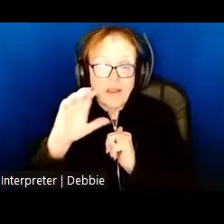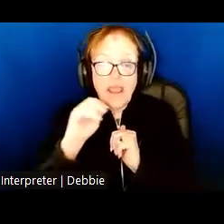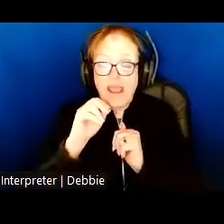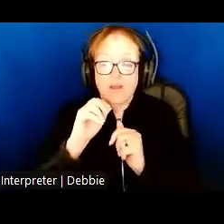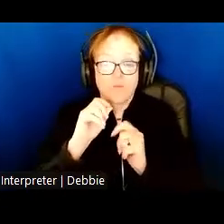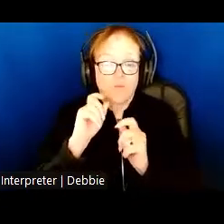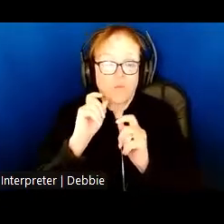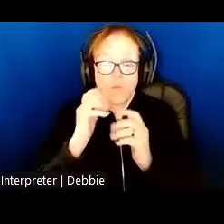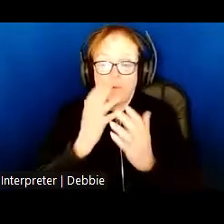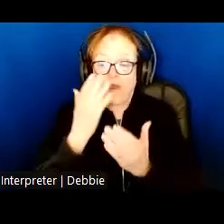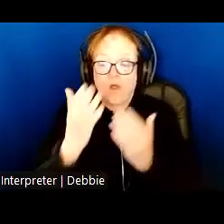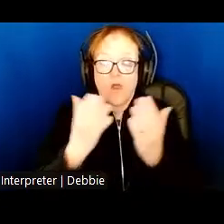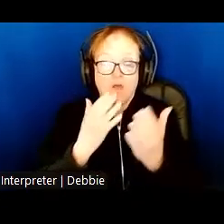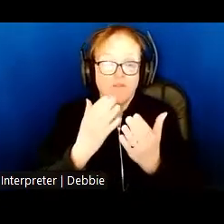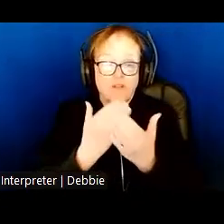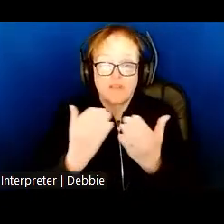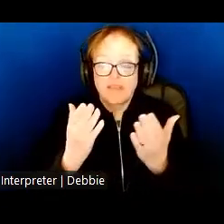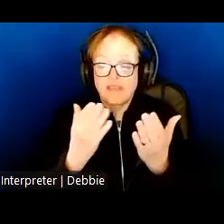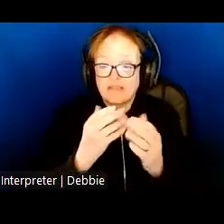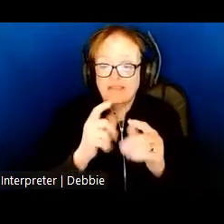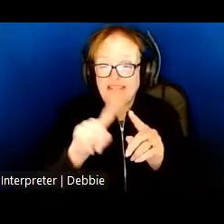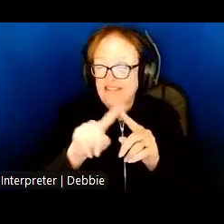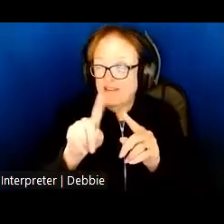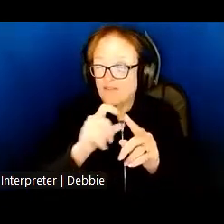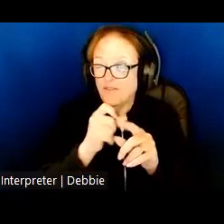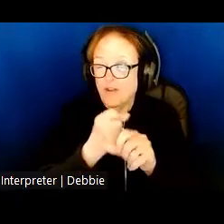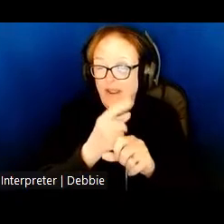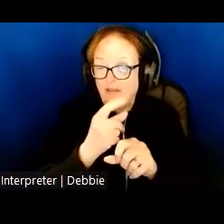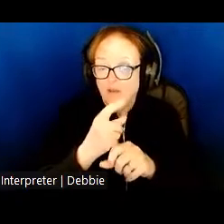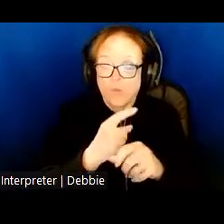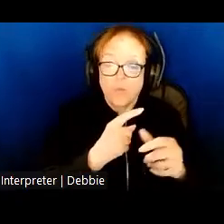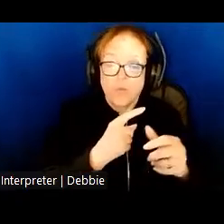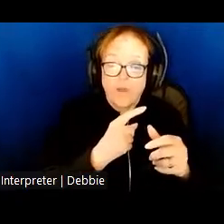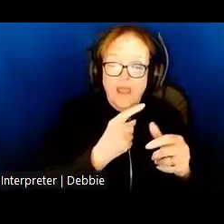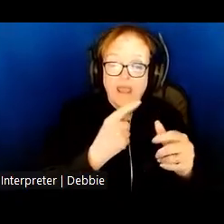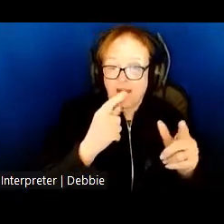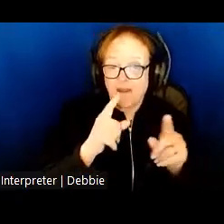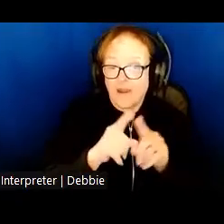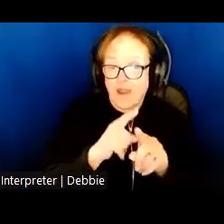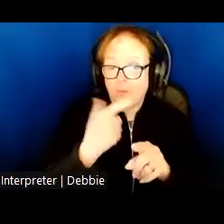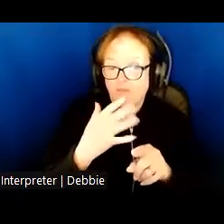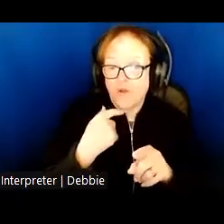Guidelines, we actually switched form a three-year to a two-year category rotation schedule starting